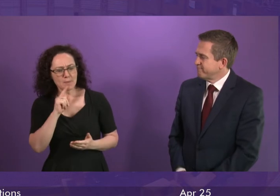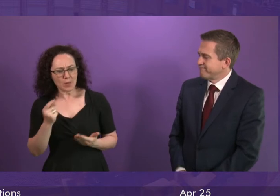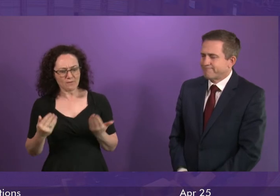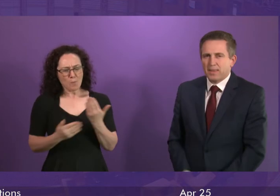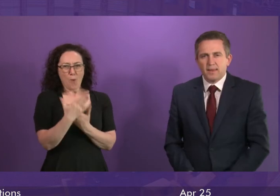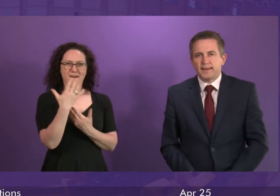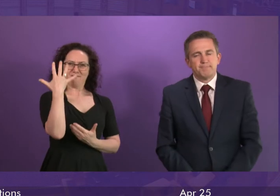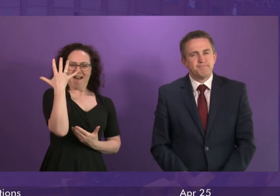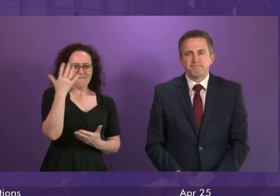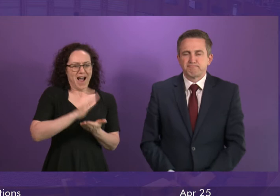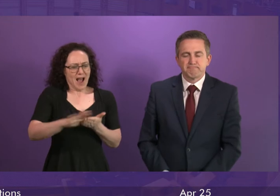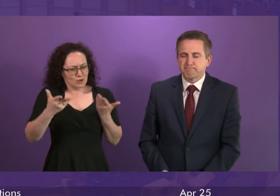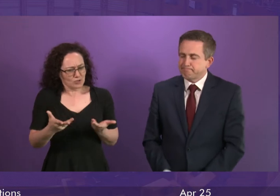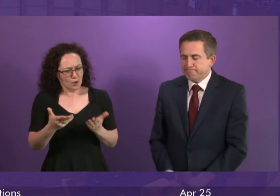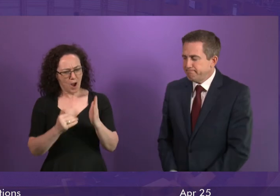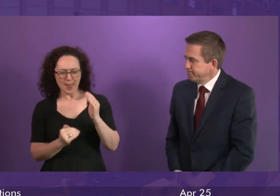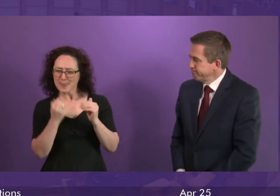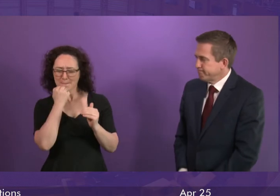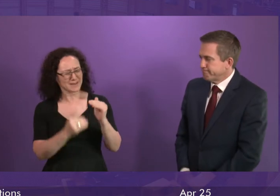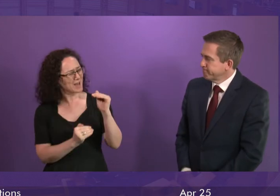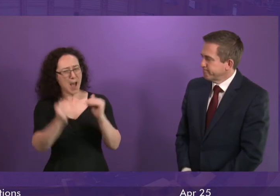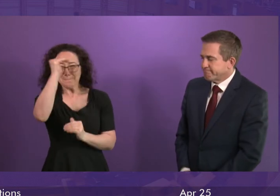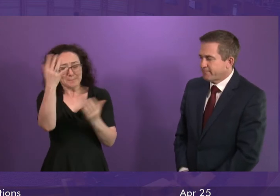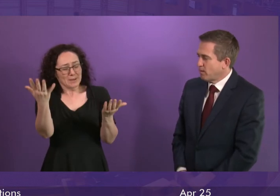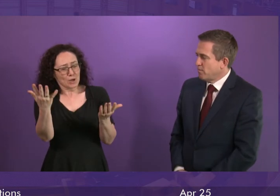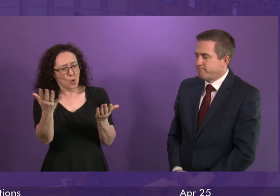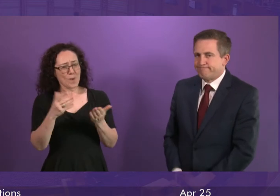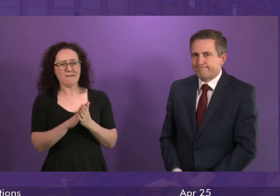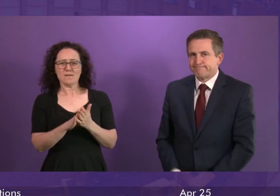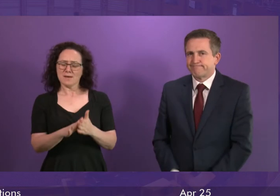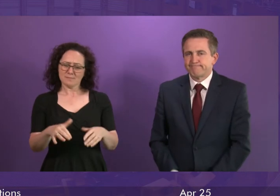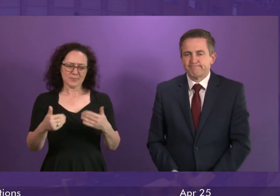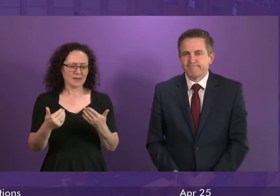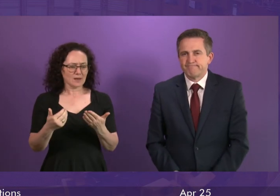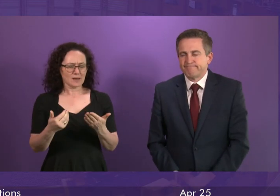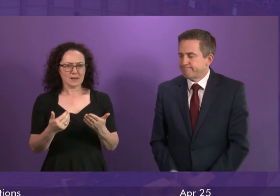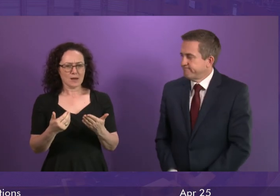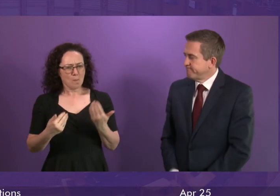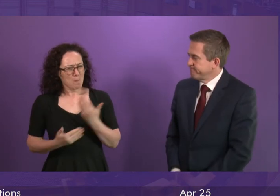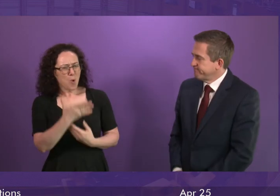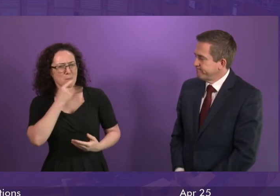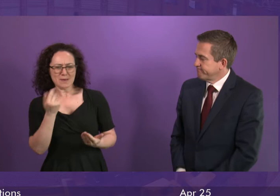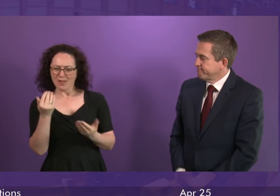five highers or more has gone up and there are record numbers in higher education, including